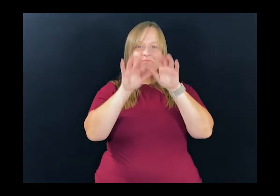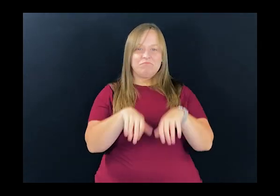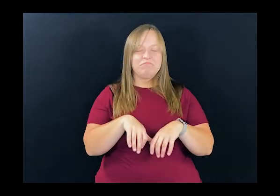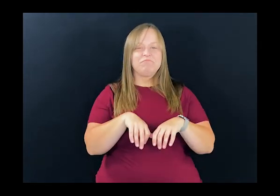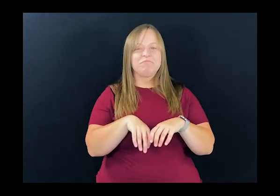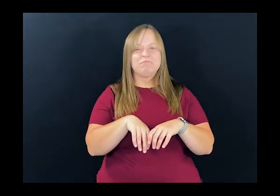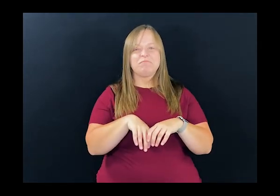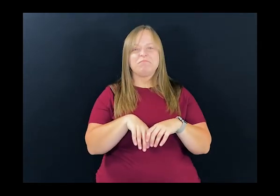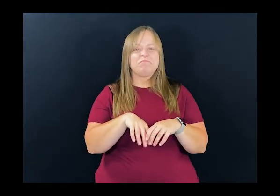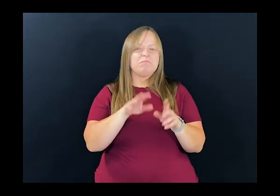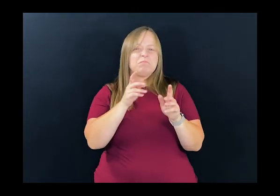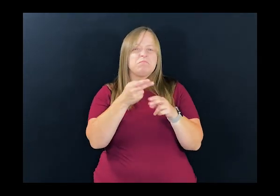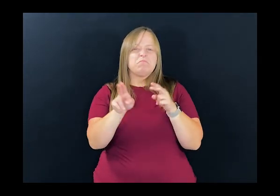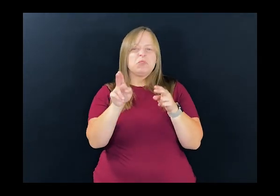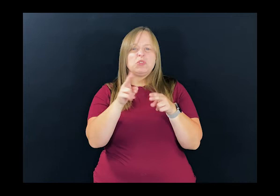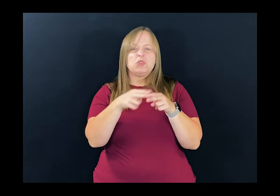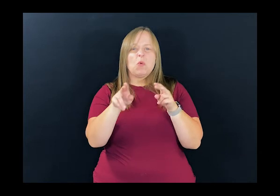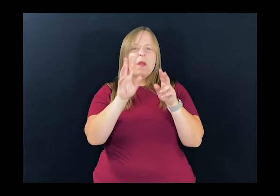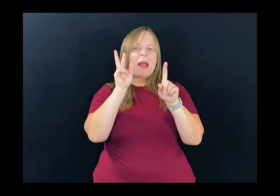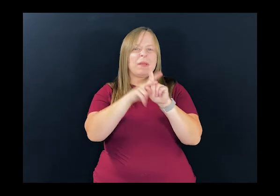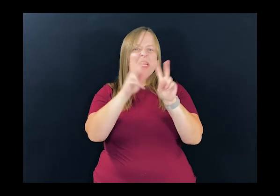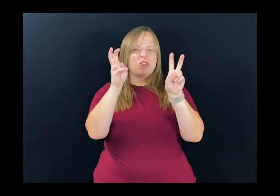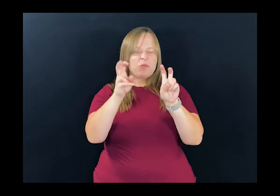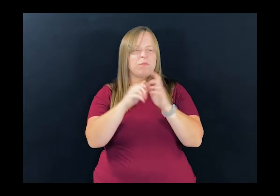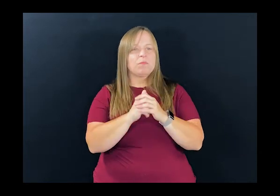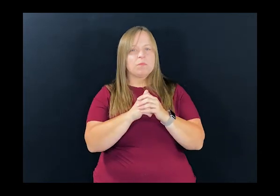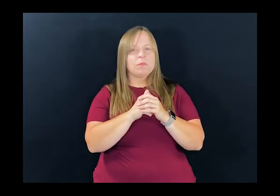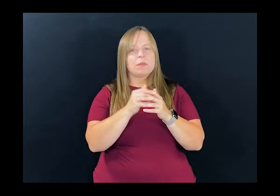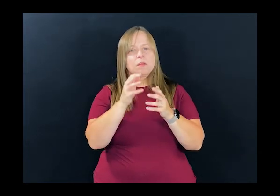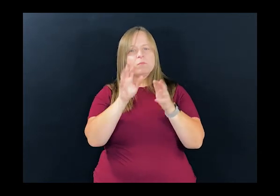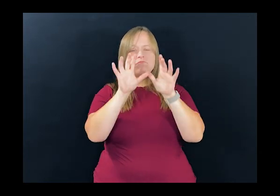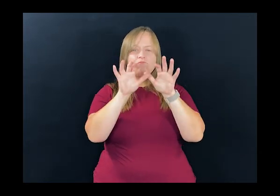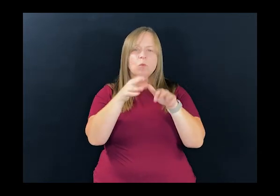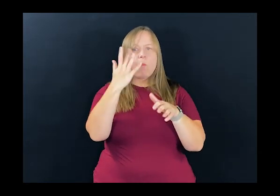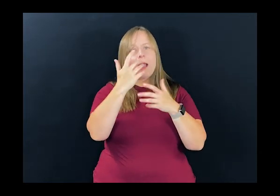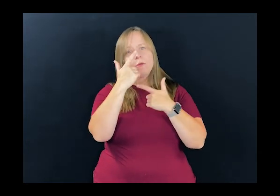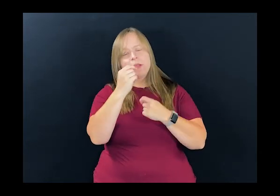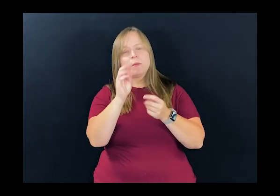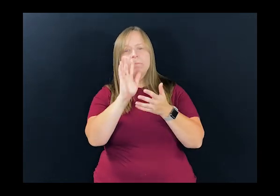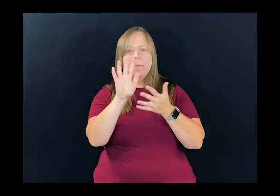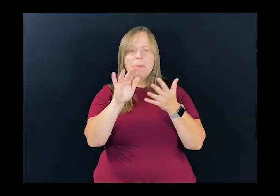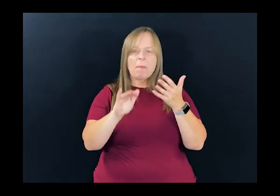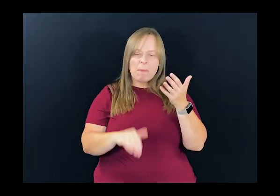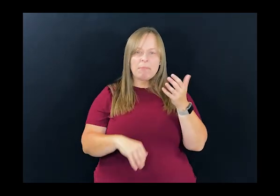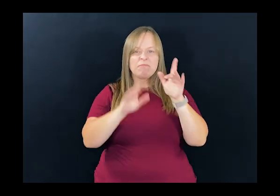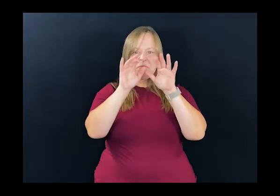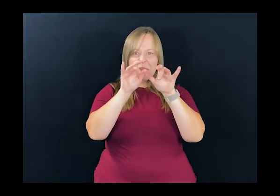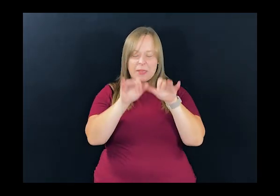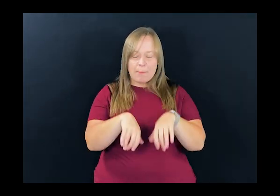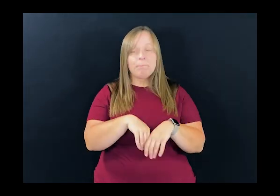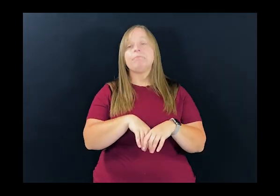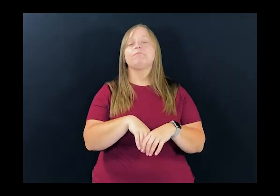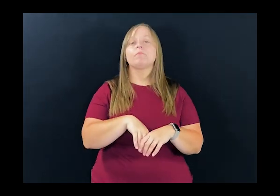to a small application, if you will, that can get some information, why you're interested in becoming a Global Diva Ambassador.